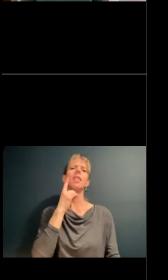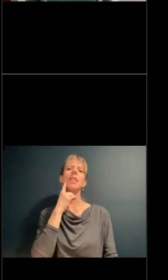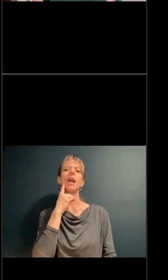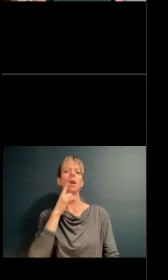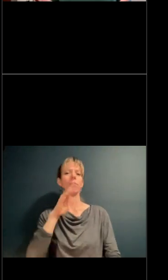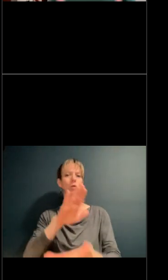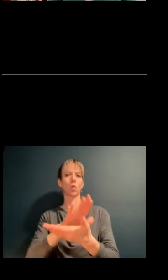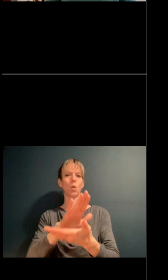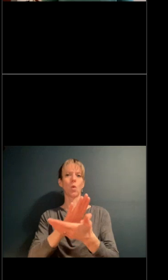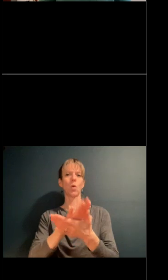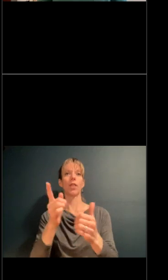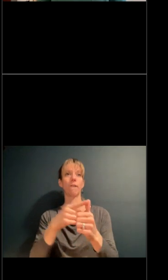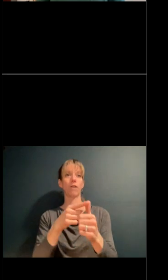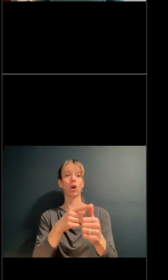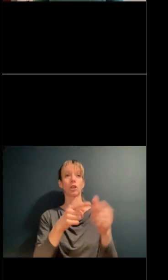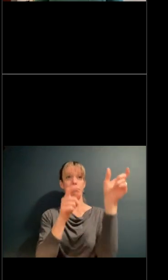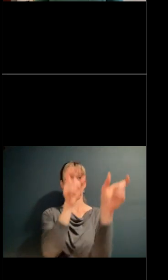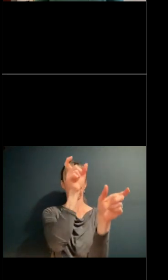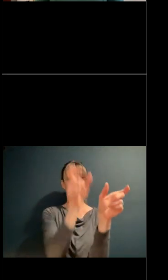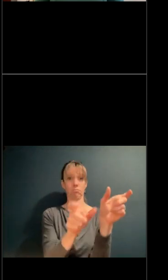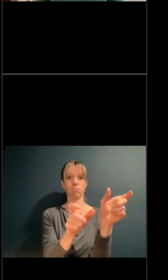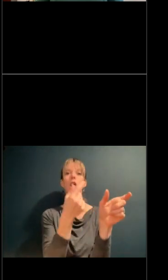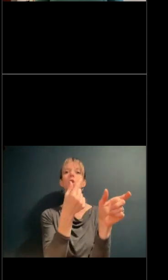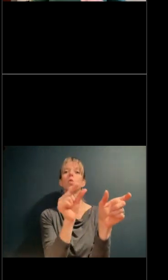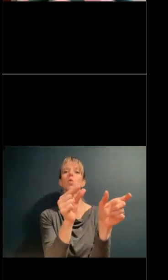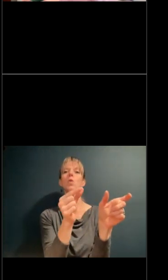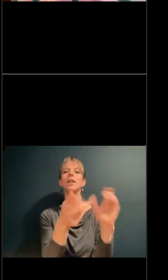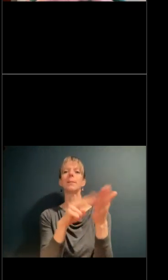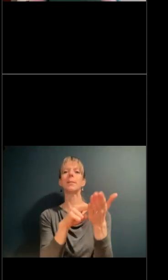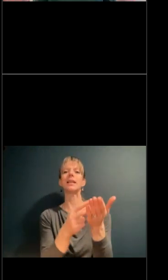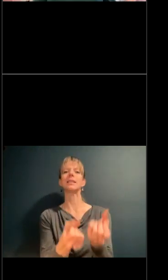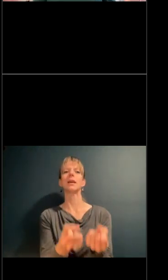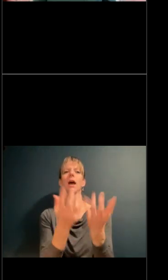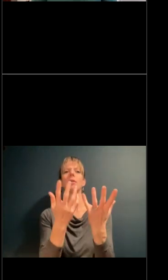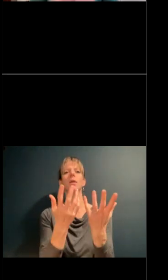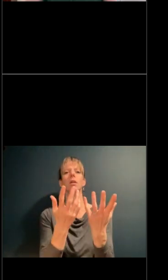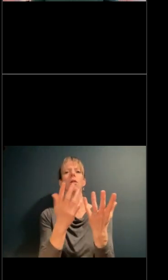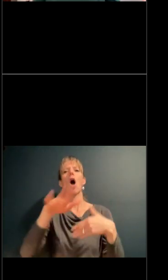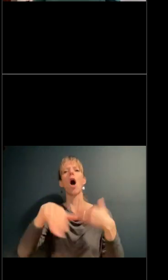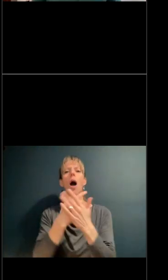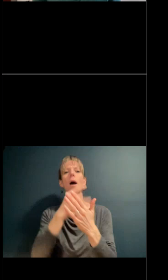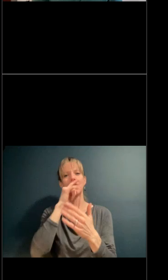on the green, the number of essentially all kids are supposed to go to school, right?